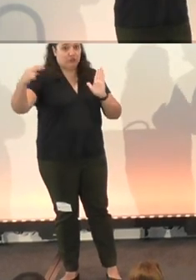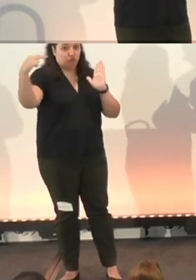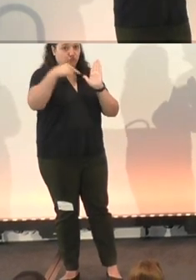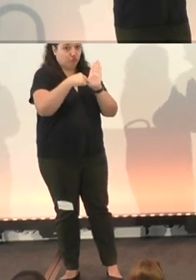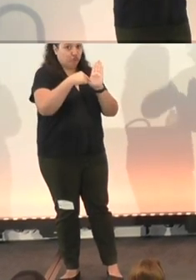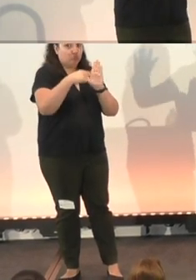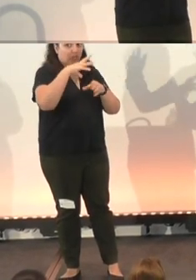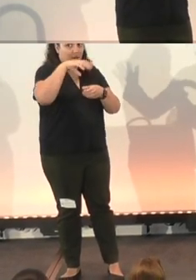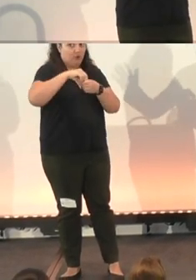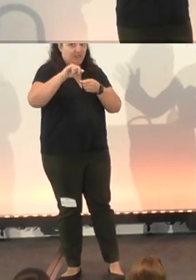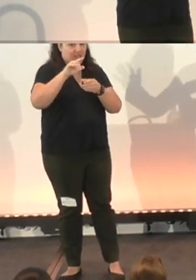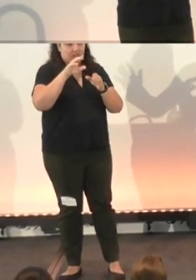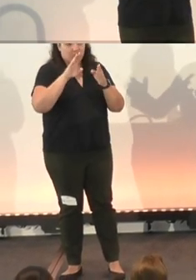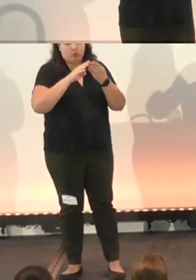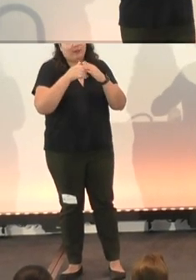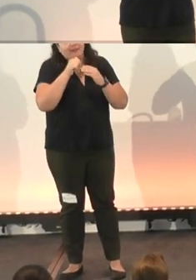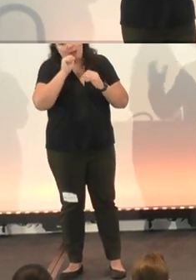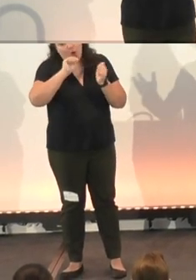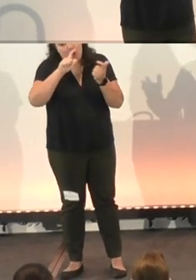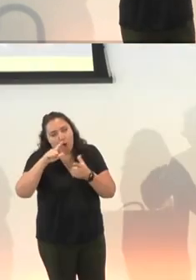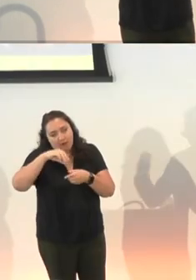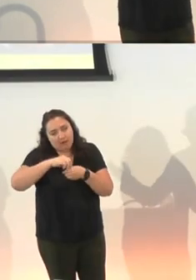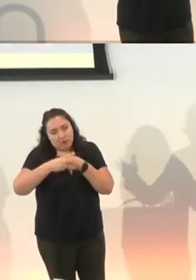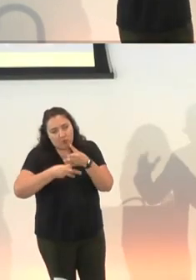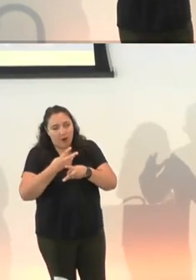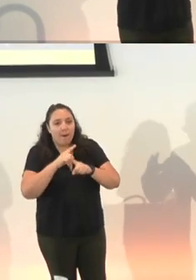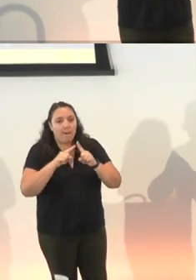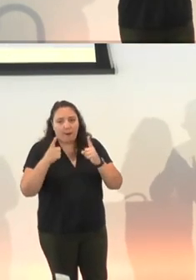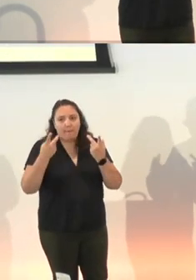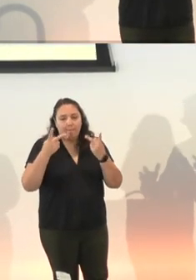the community. It can't be everybody in the world but the people vetted and signed up as